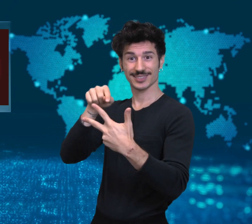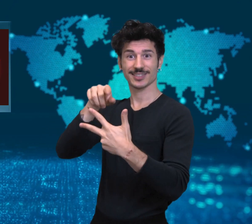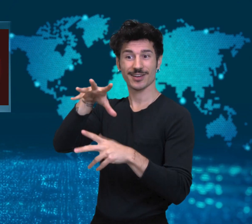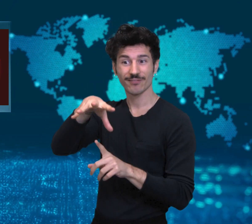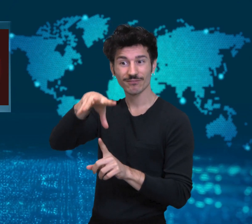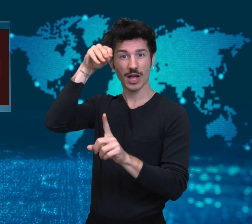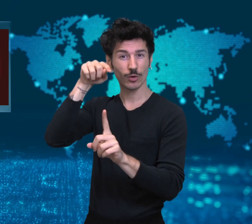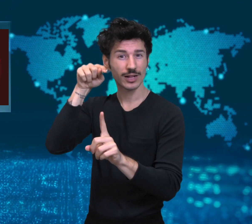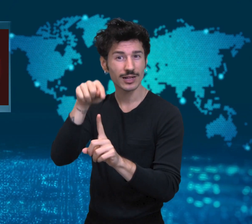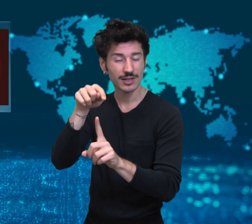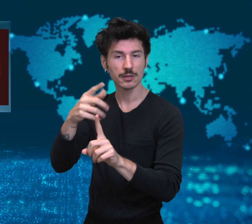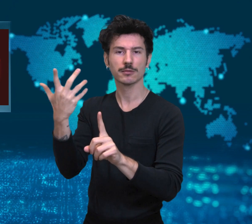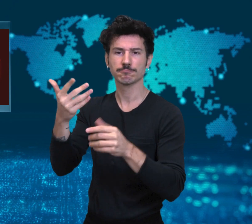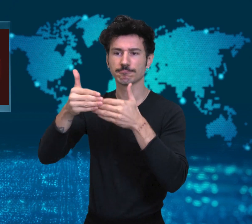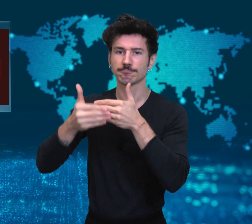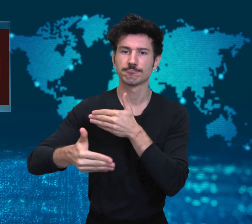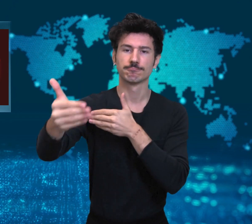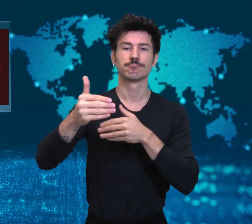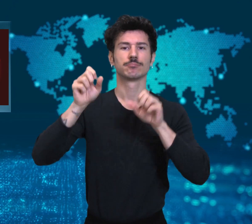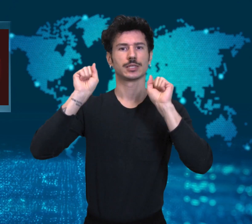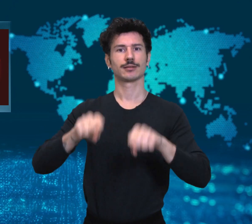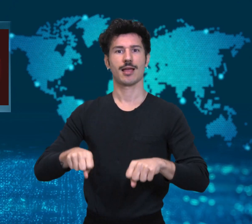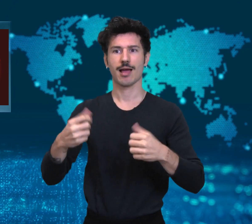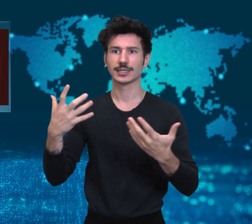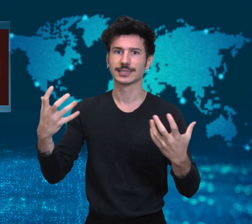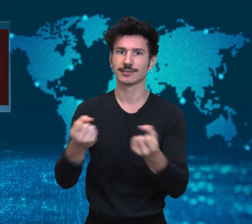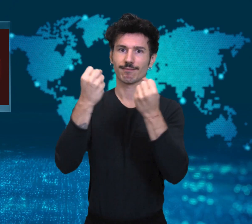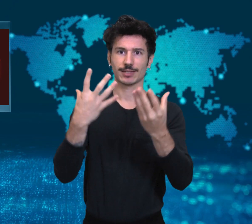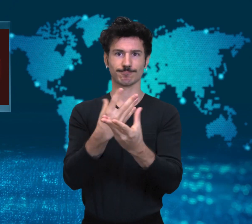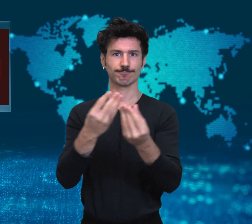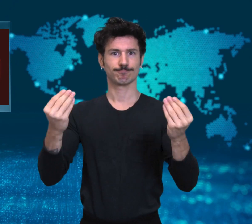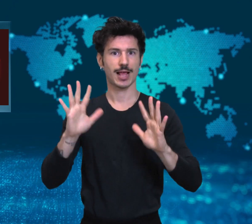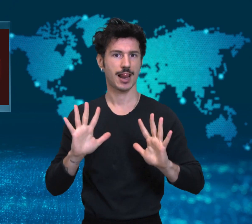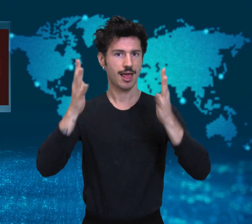Blood transfusions could carry the virus,